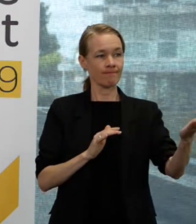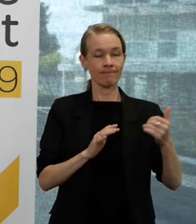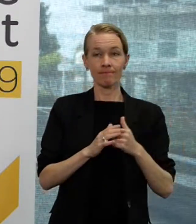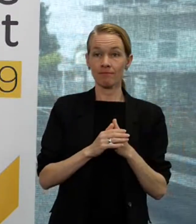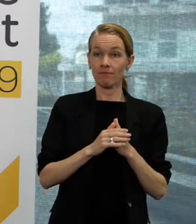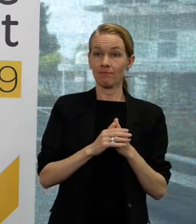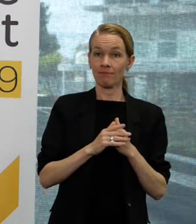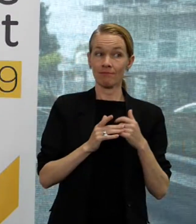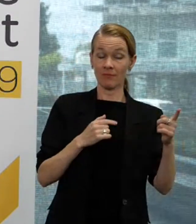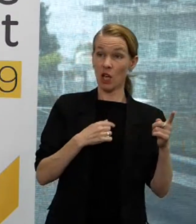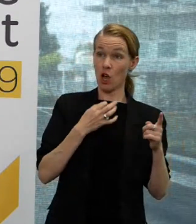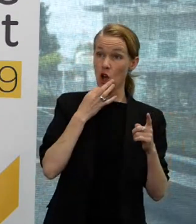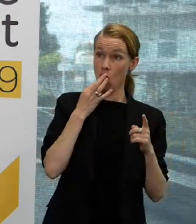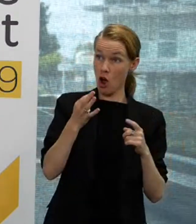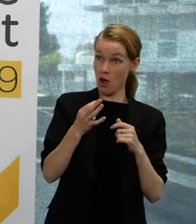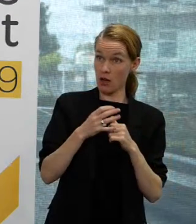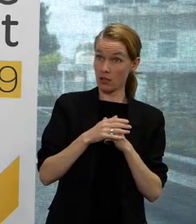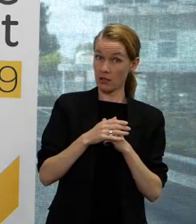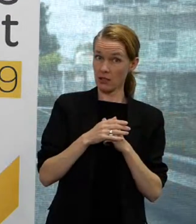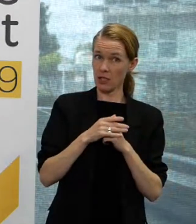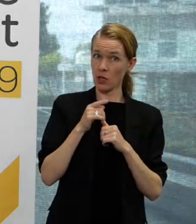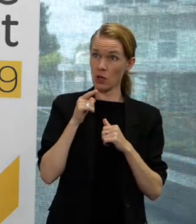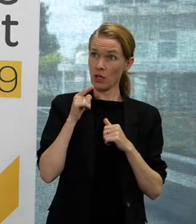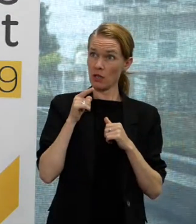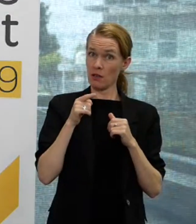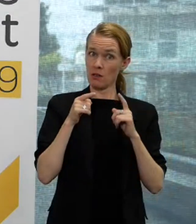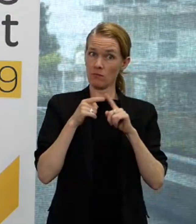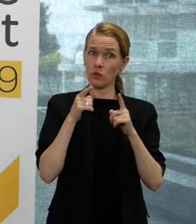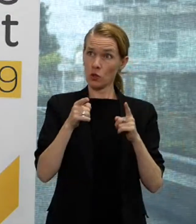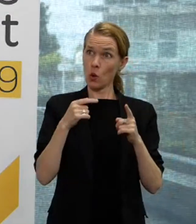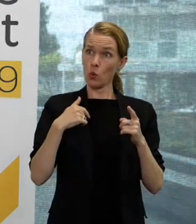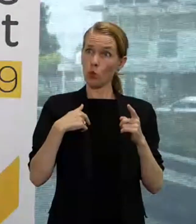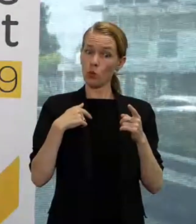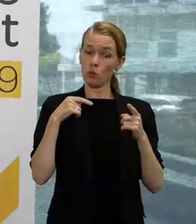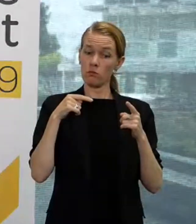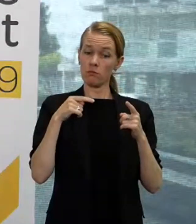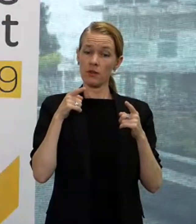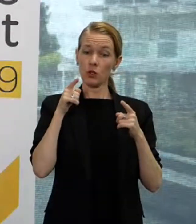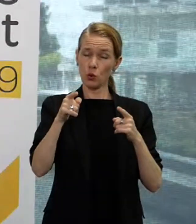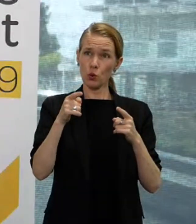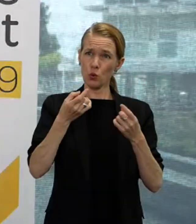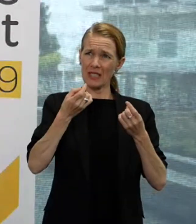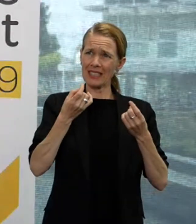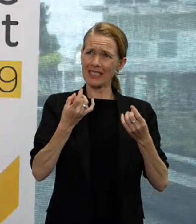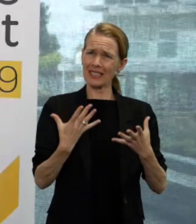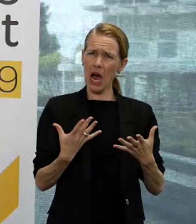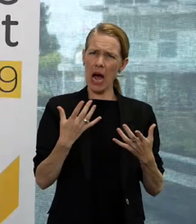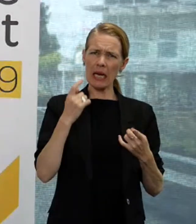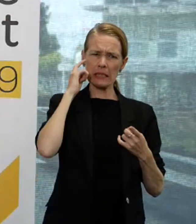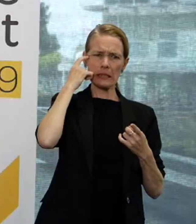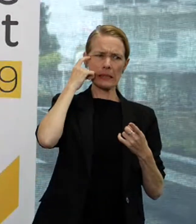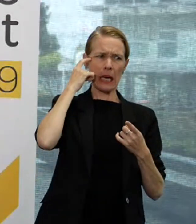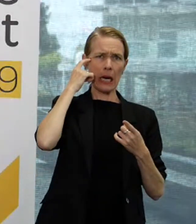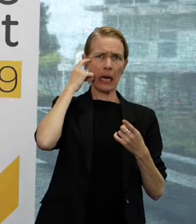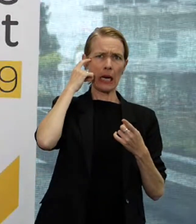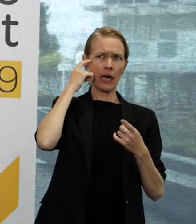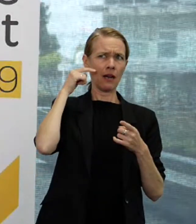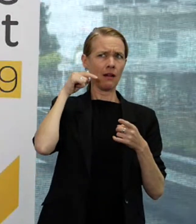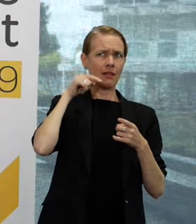Well, it's not community transmission. I might just point this out. This is most likely a border related case.